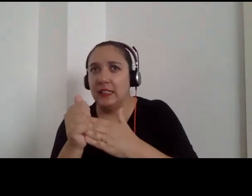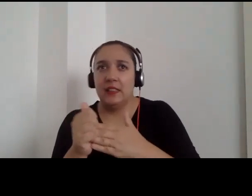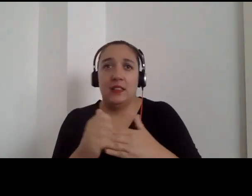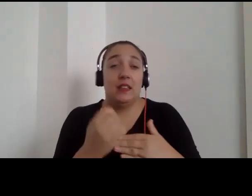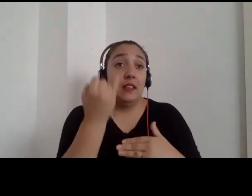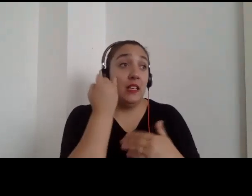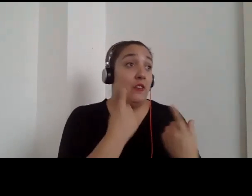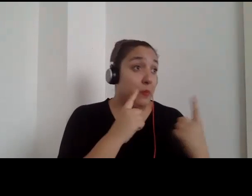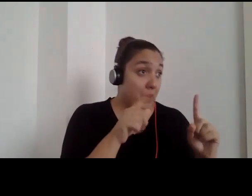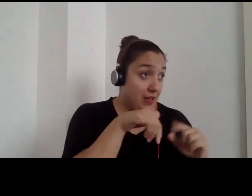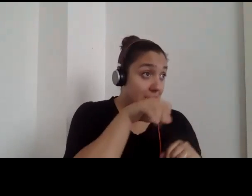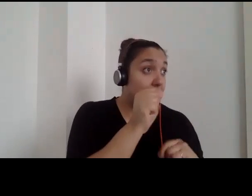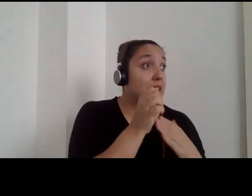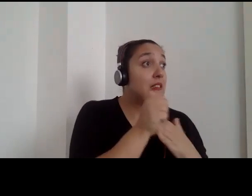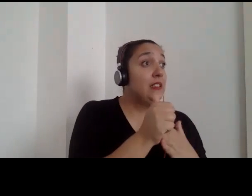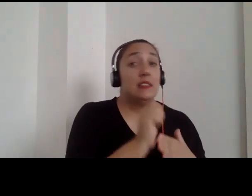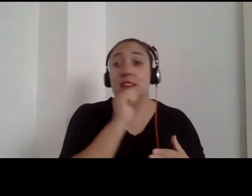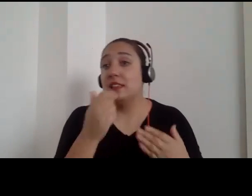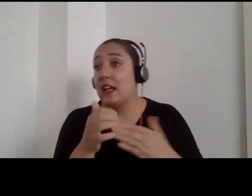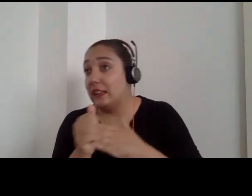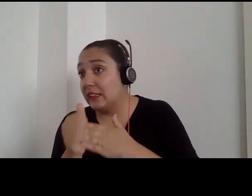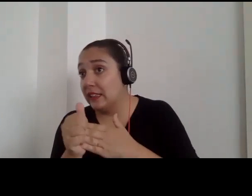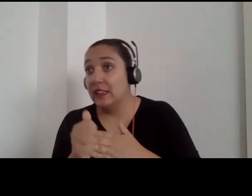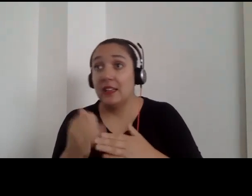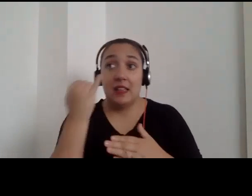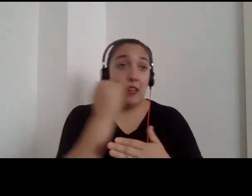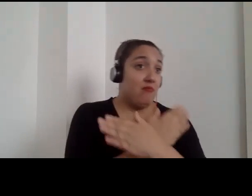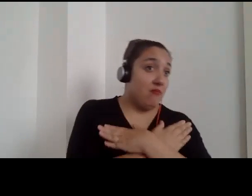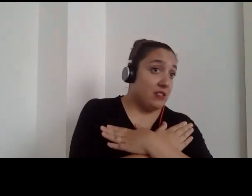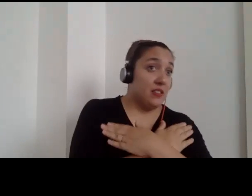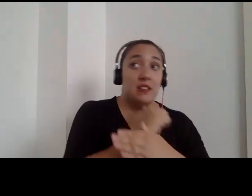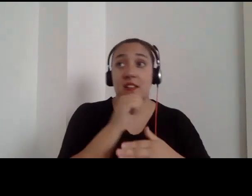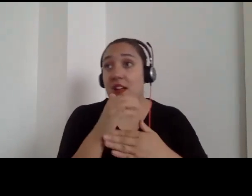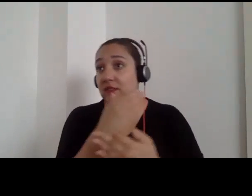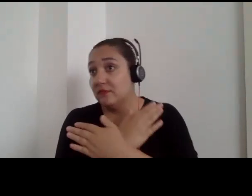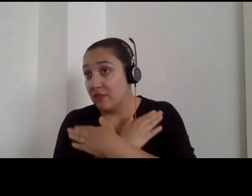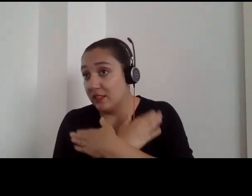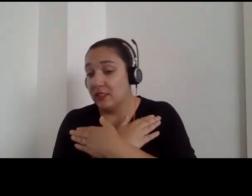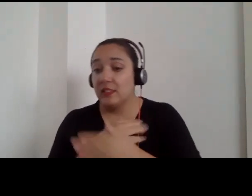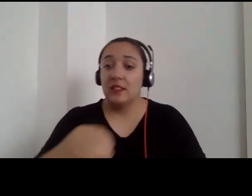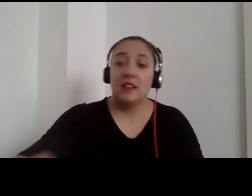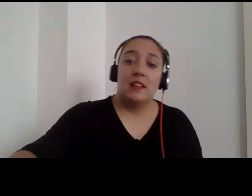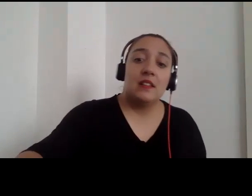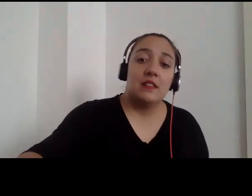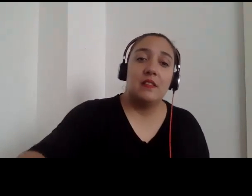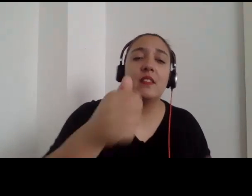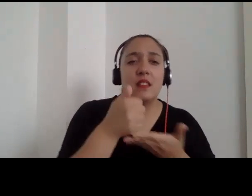hopefully to engage with all of you watching, many of whom are dance makers to help you reflect on your own practices,